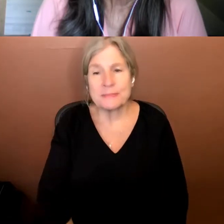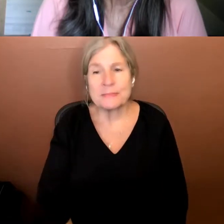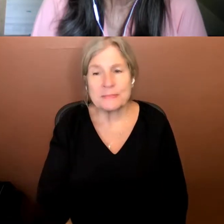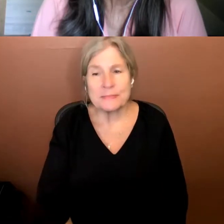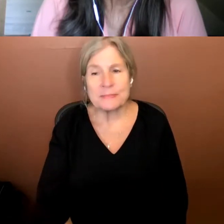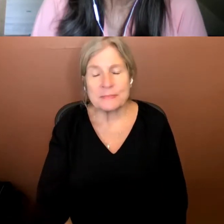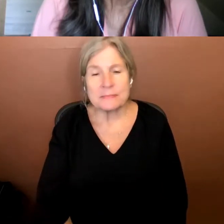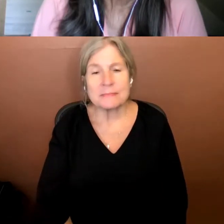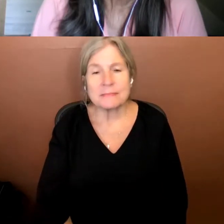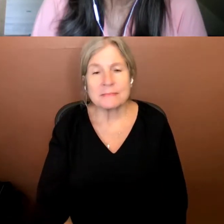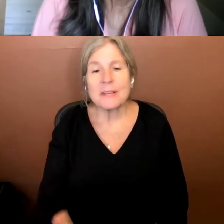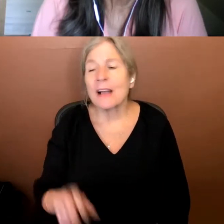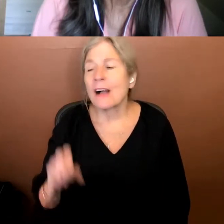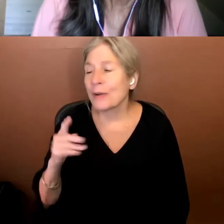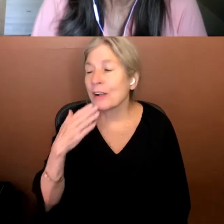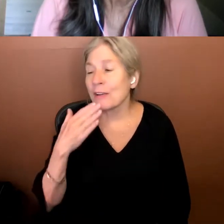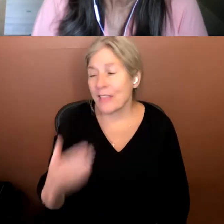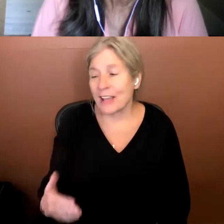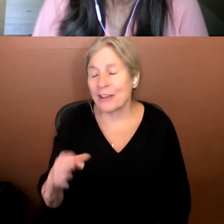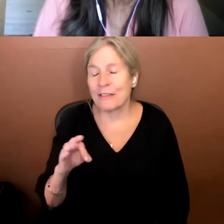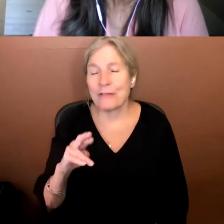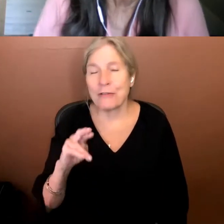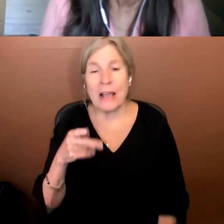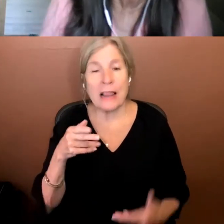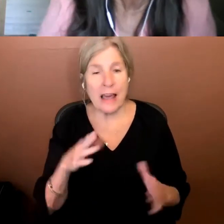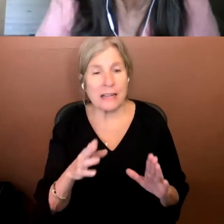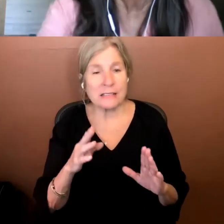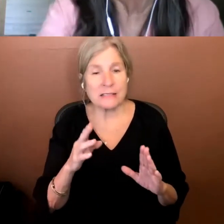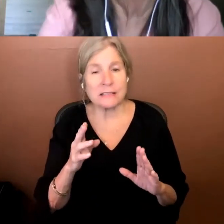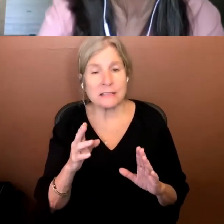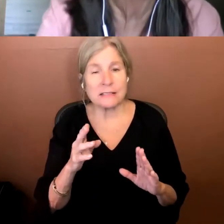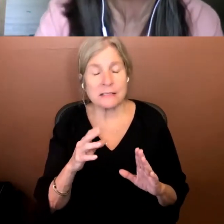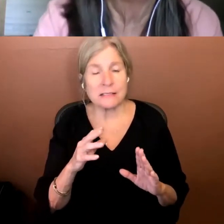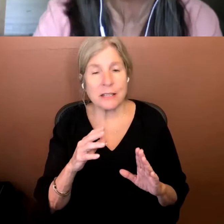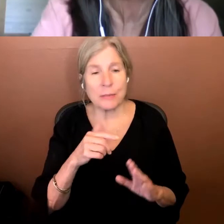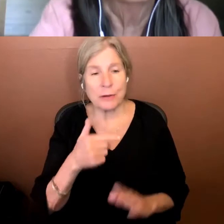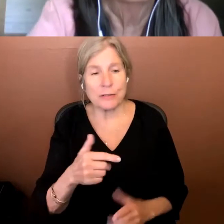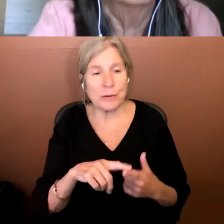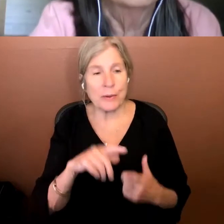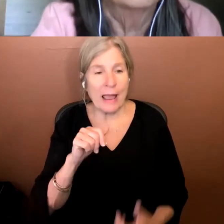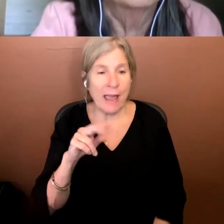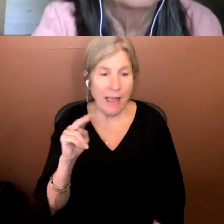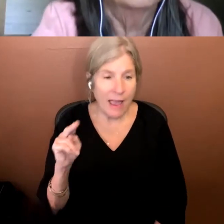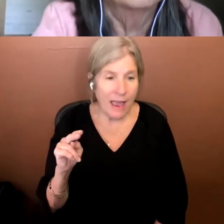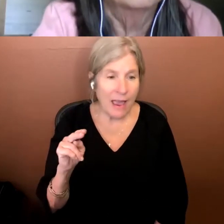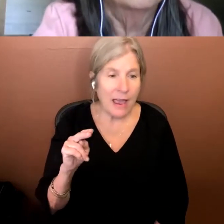. Great. Thanks, Frank. Let us move to Ann Cunningham. Could you